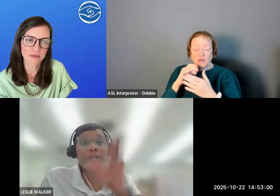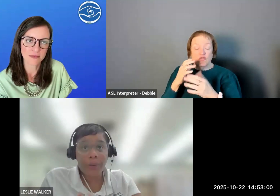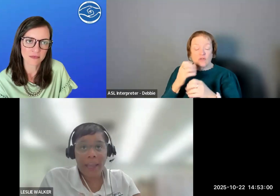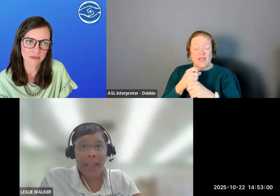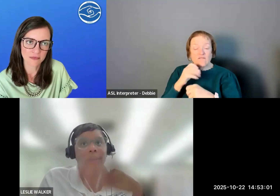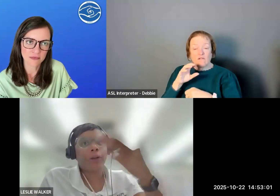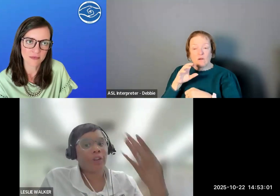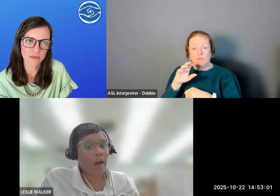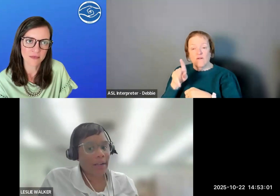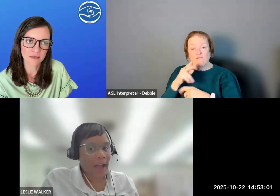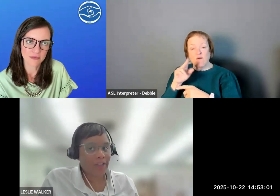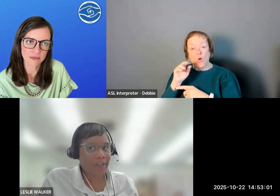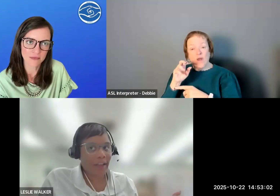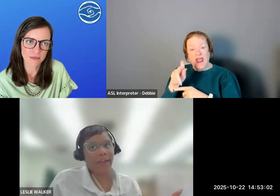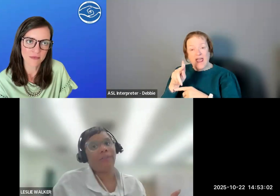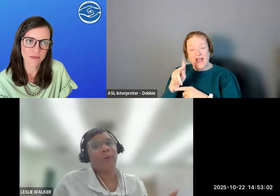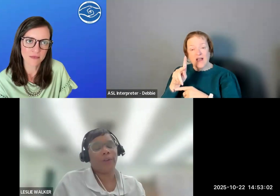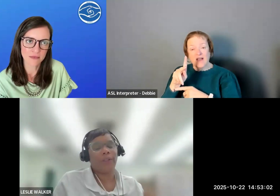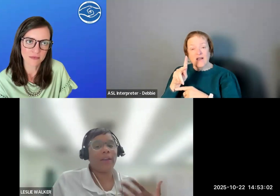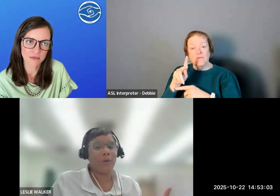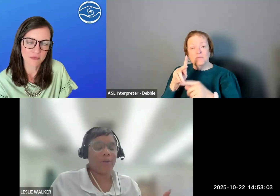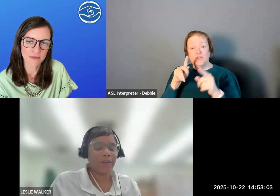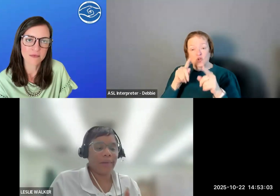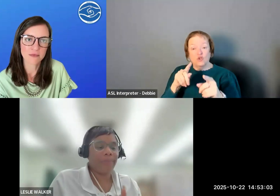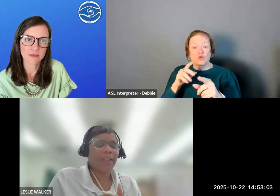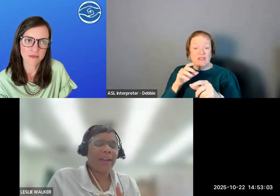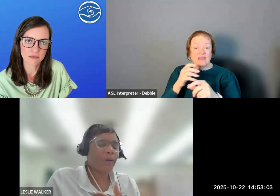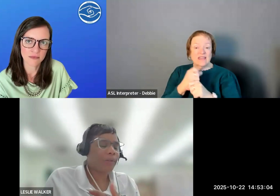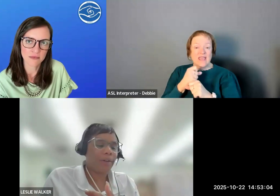Well, you can't get, but your audiologist can get for you. They can order them. I don't